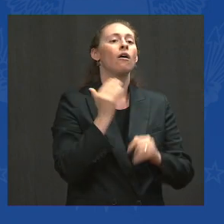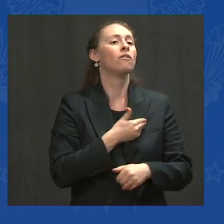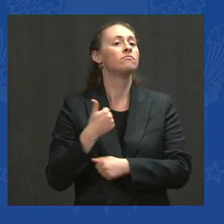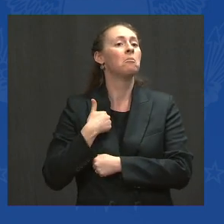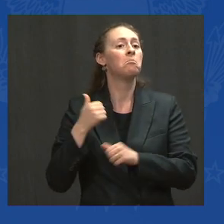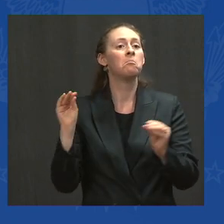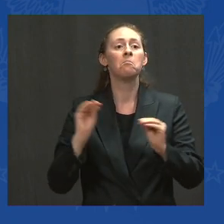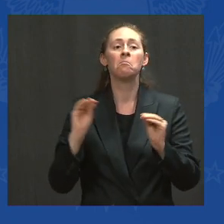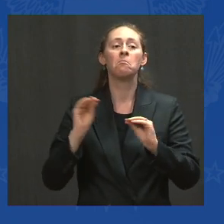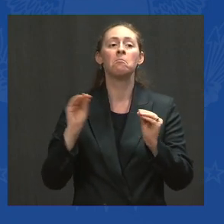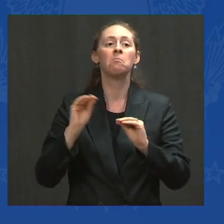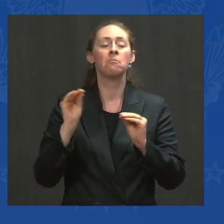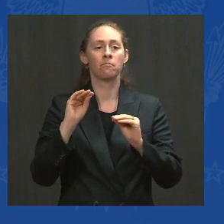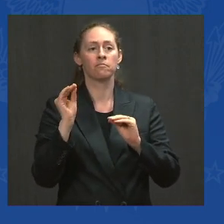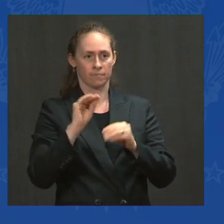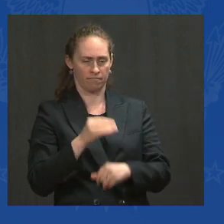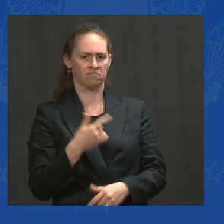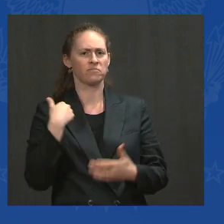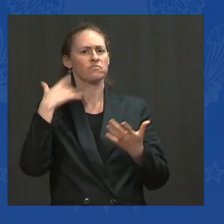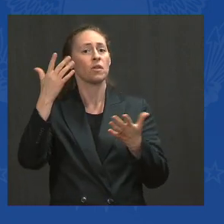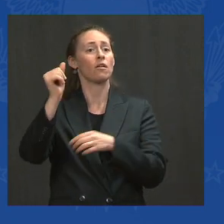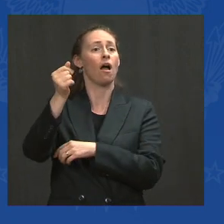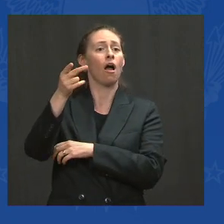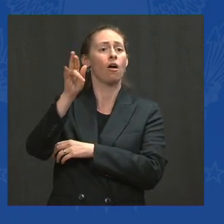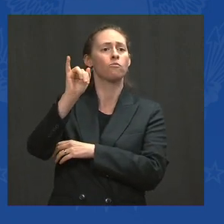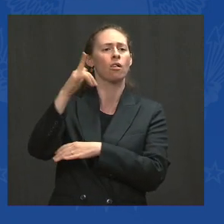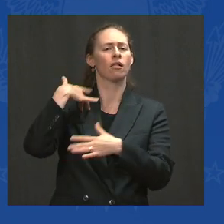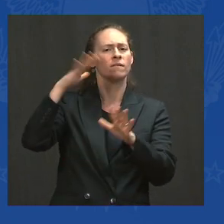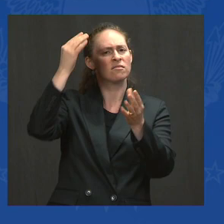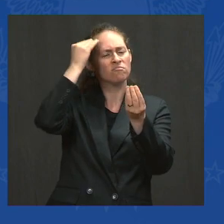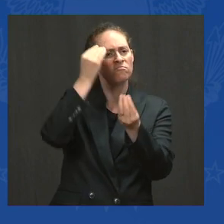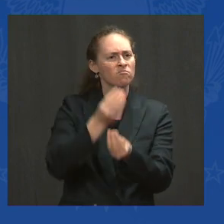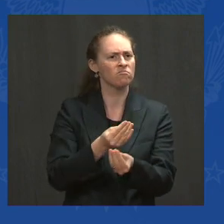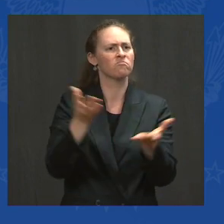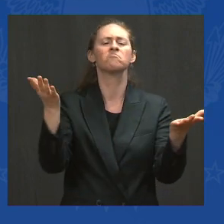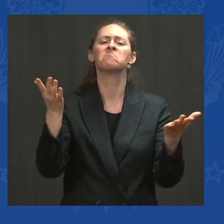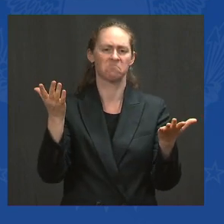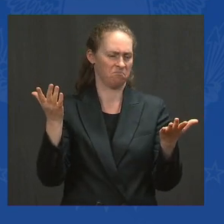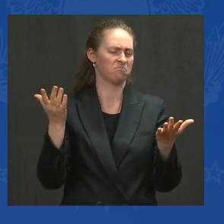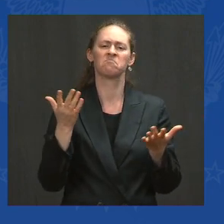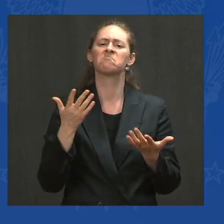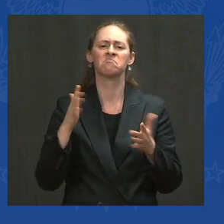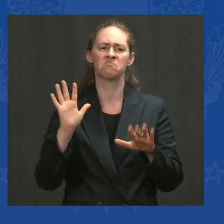United States was going to back -- going back on that agreement made by the last administration -- [that]